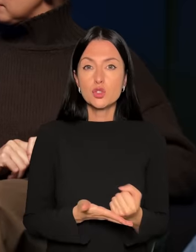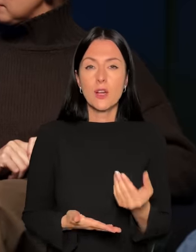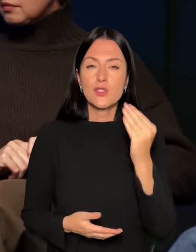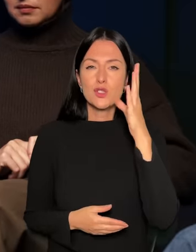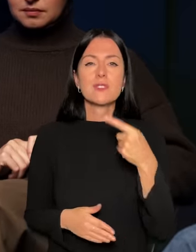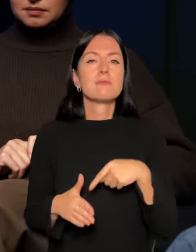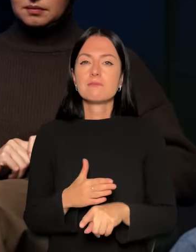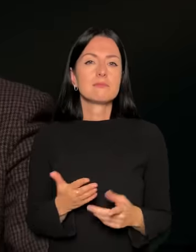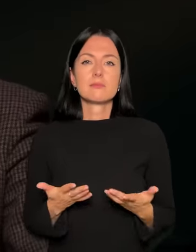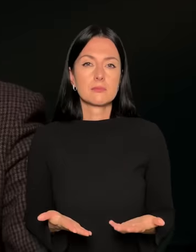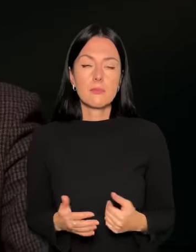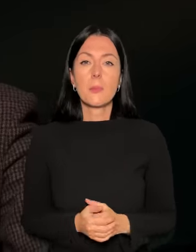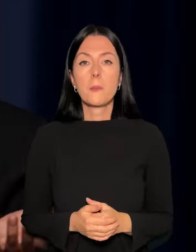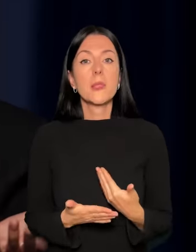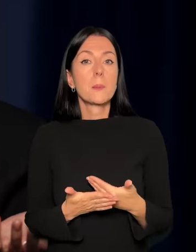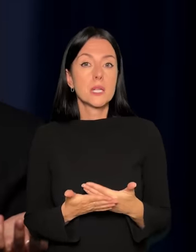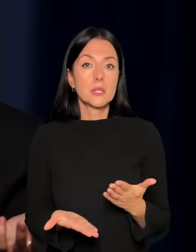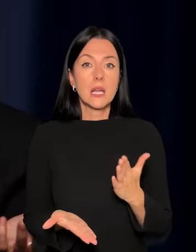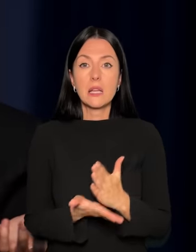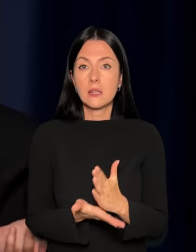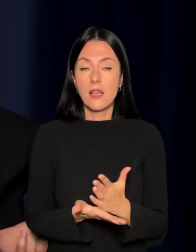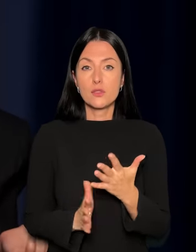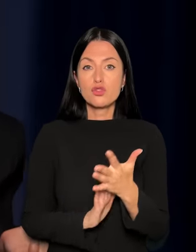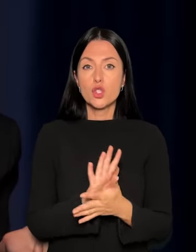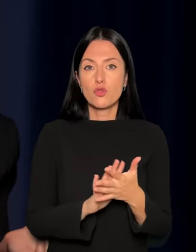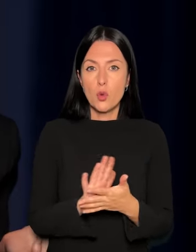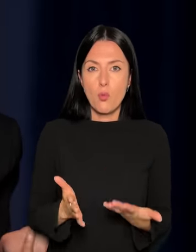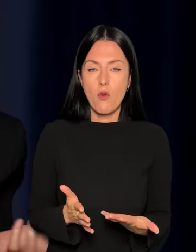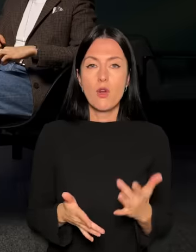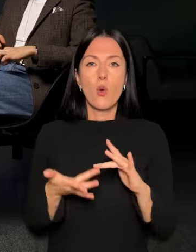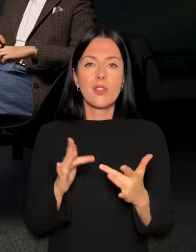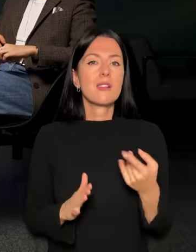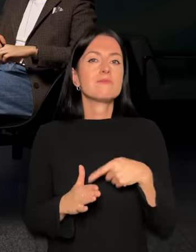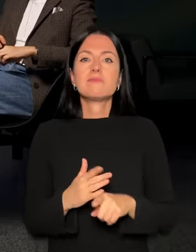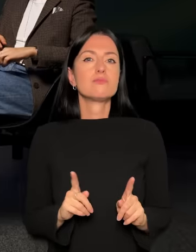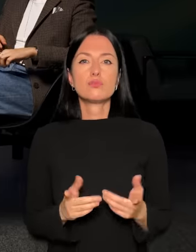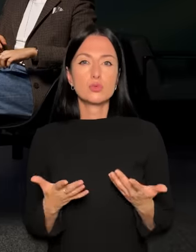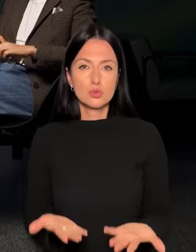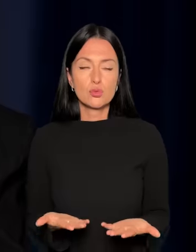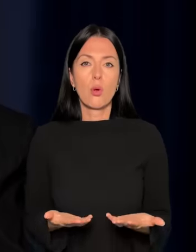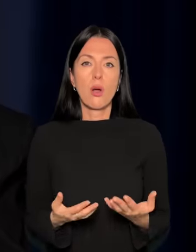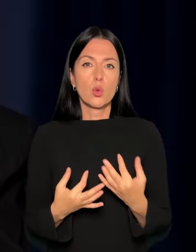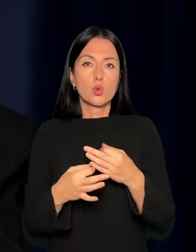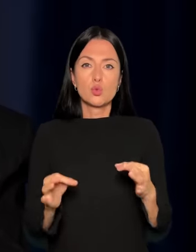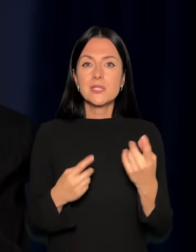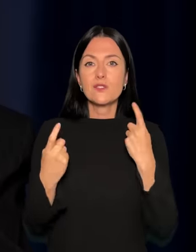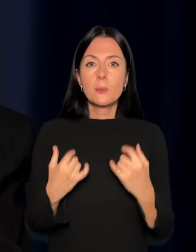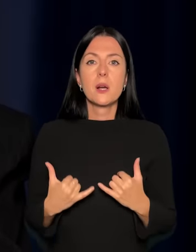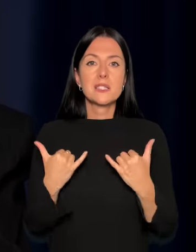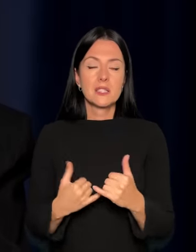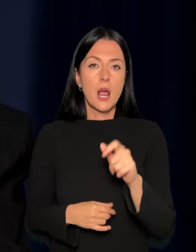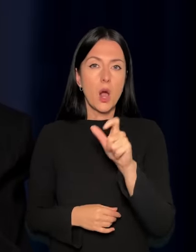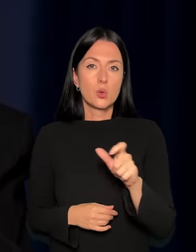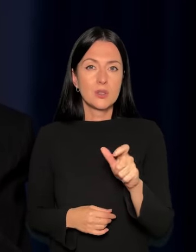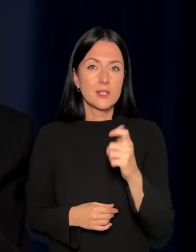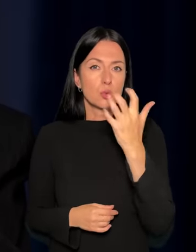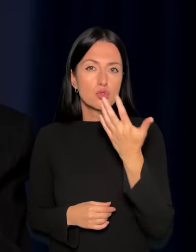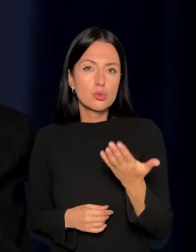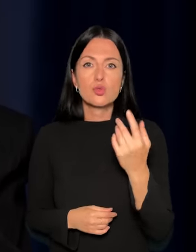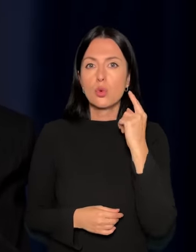In education, it means having sign language available; in online spaces, it means making information accessible to people with visual or hearing impairments;